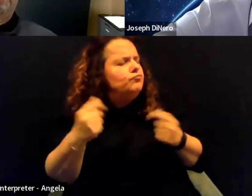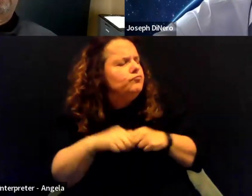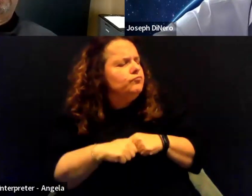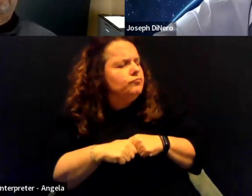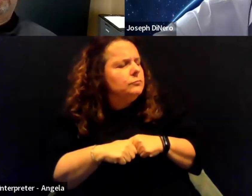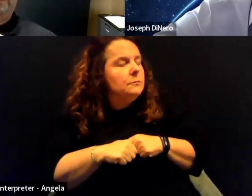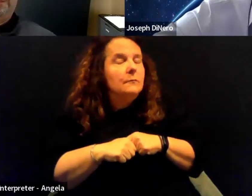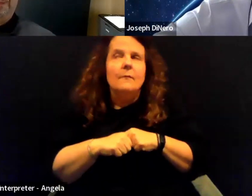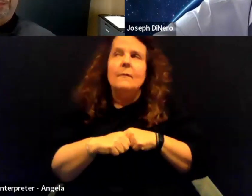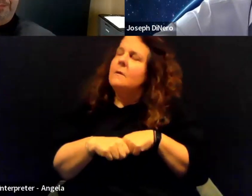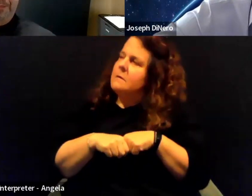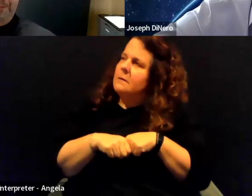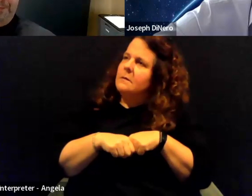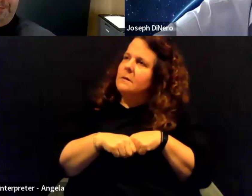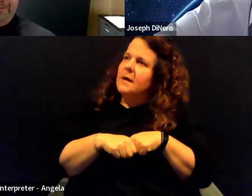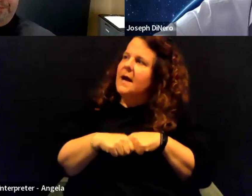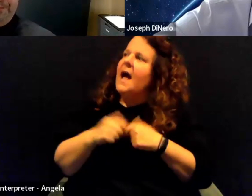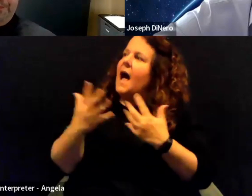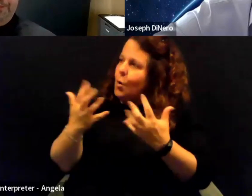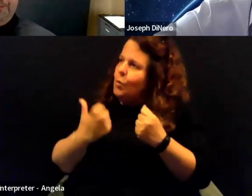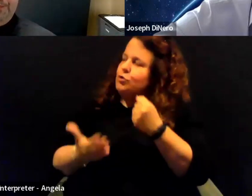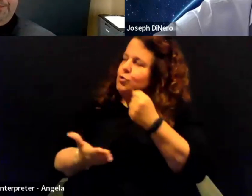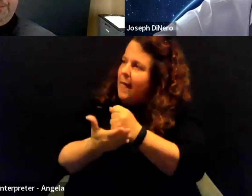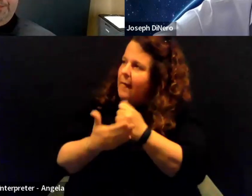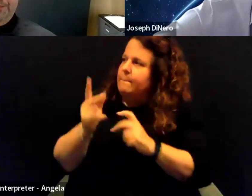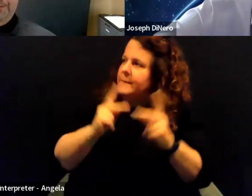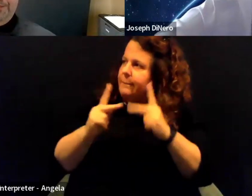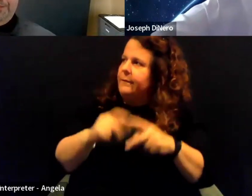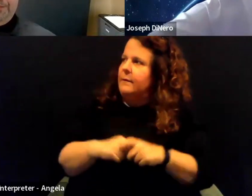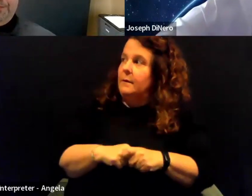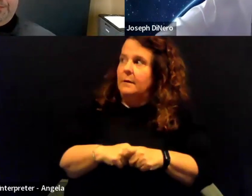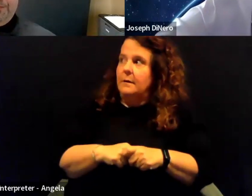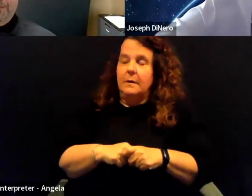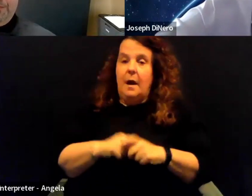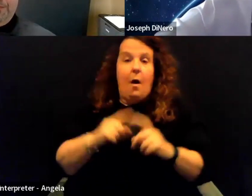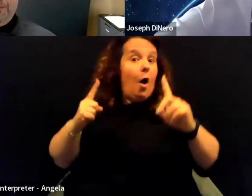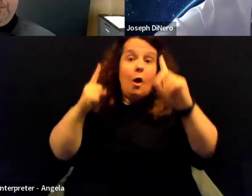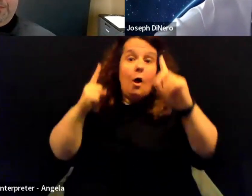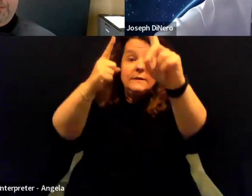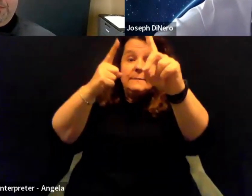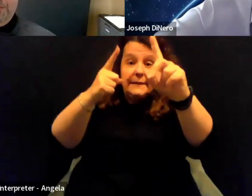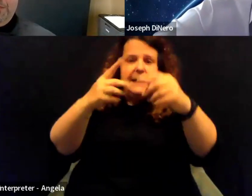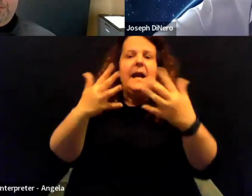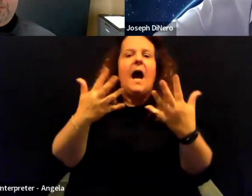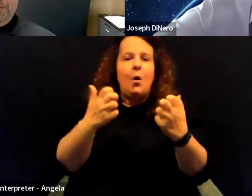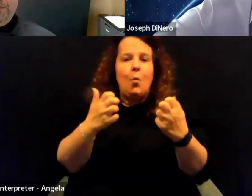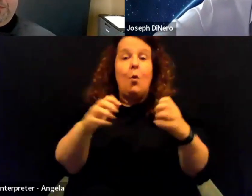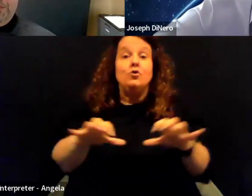And I said, I want to help people. Ultimately, when I go back to work, I want to, I want to do two things.